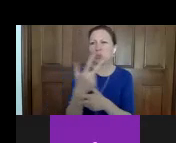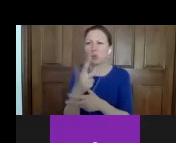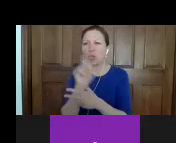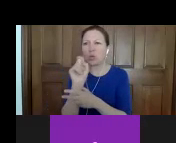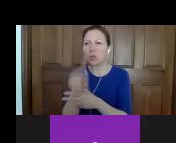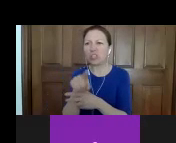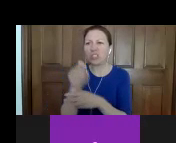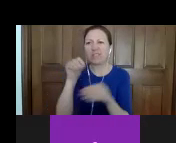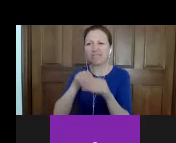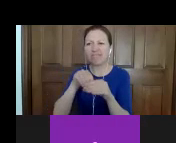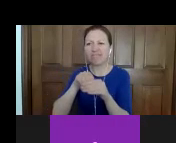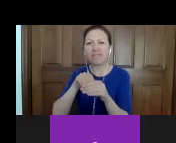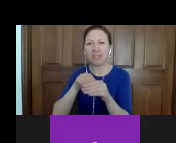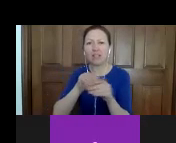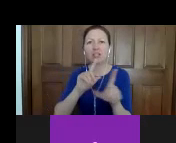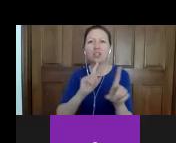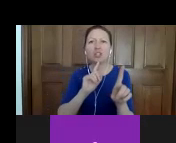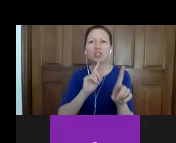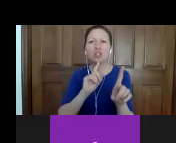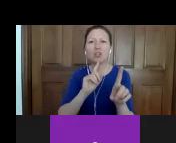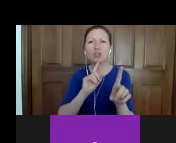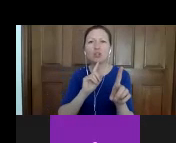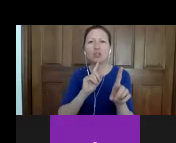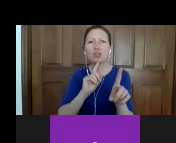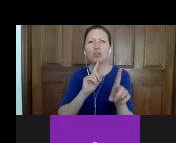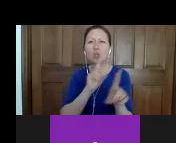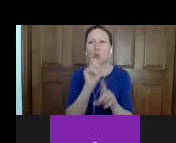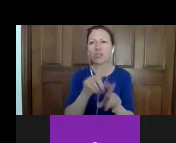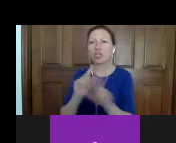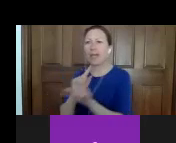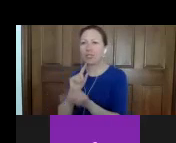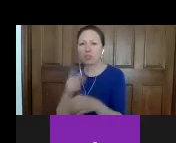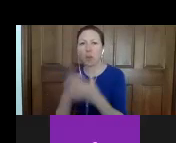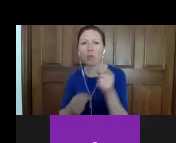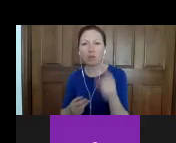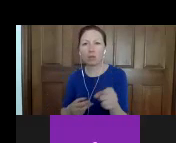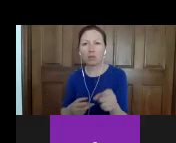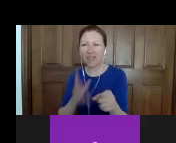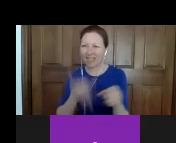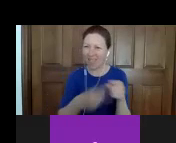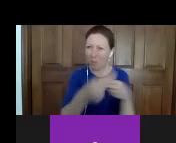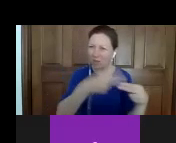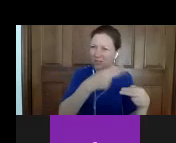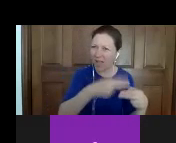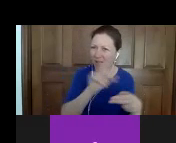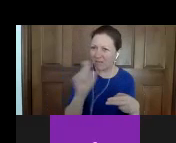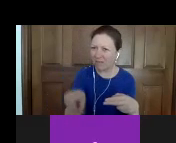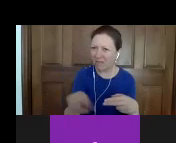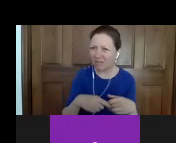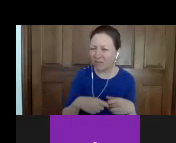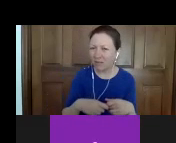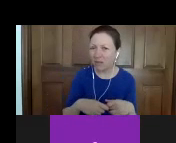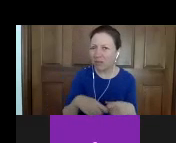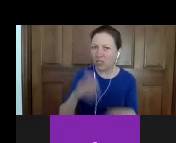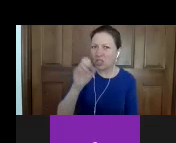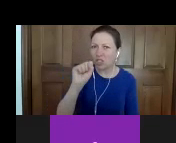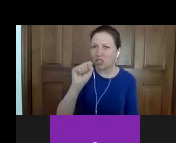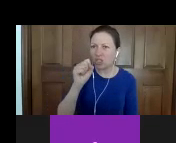Okay. So is it this slide, Sheri?